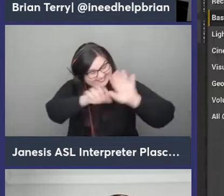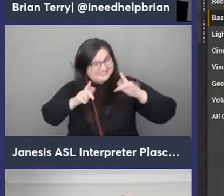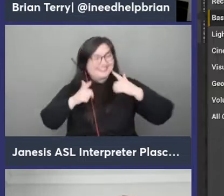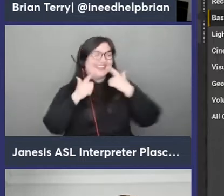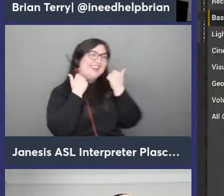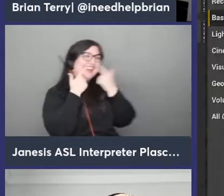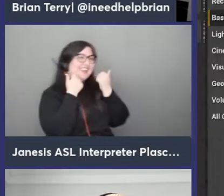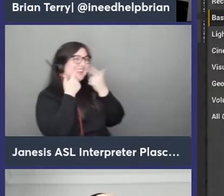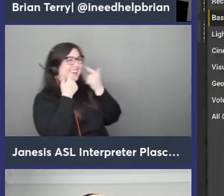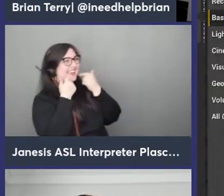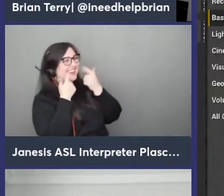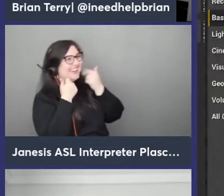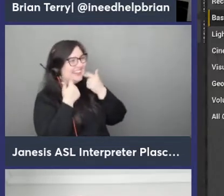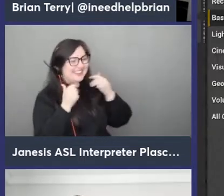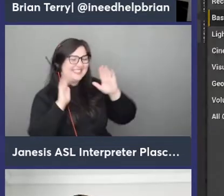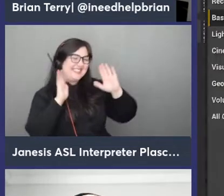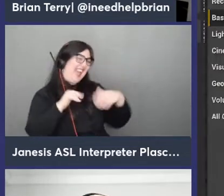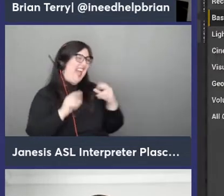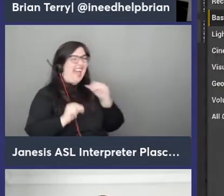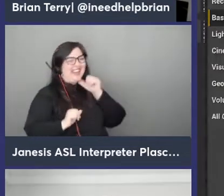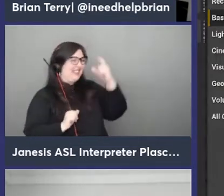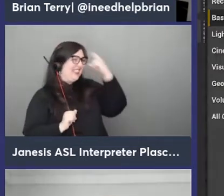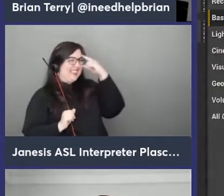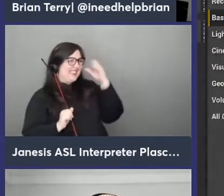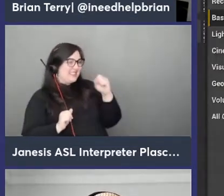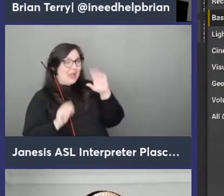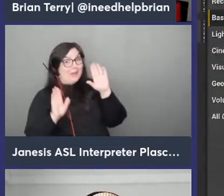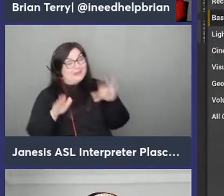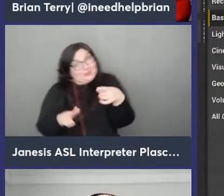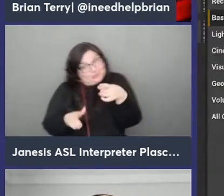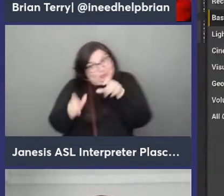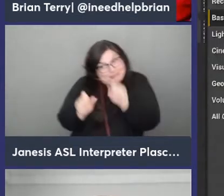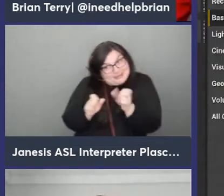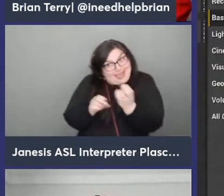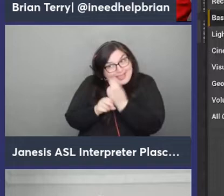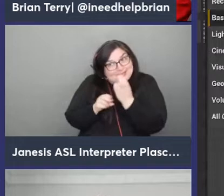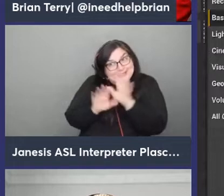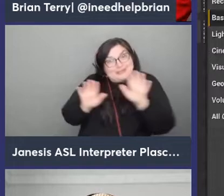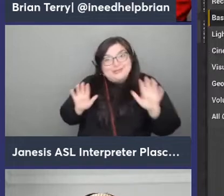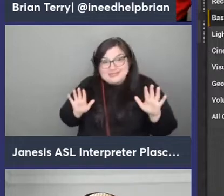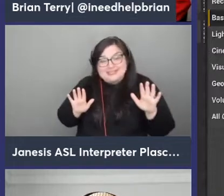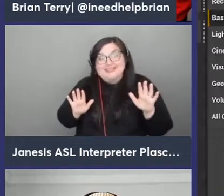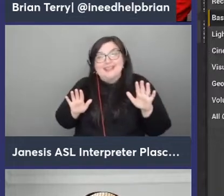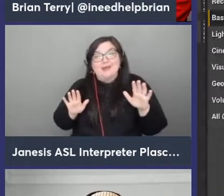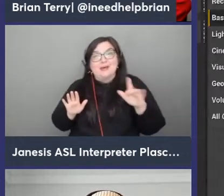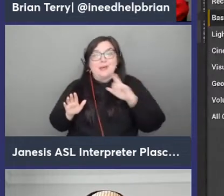Nah, I don't think so. Well, you can use these, these are like fully functional examples.